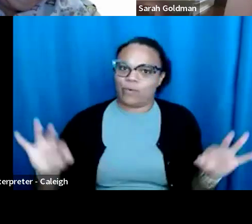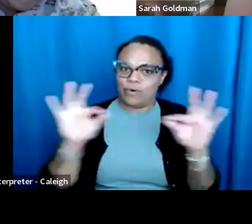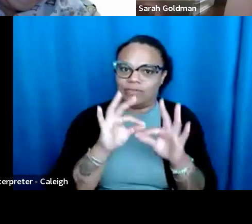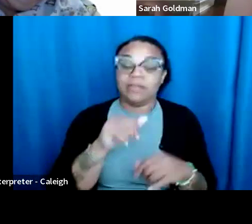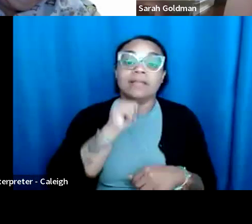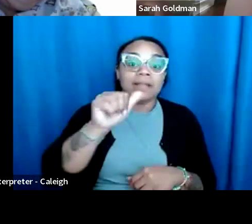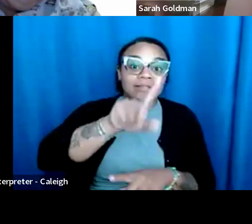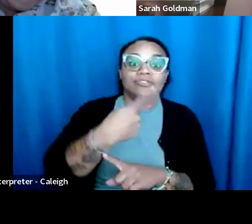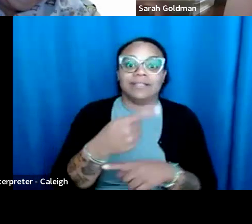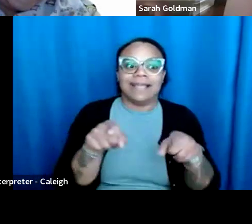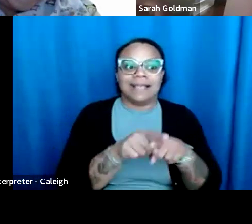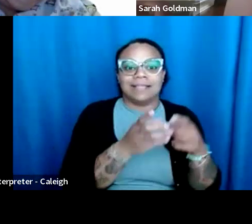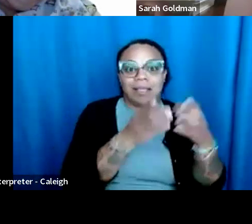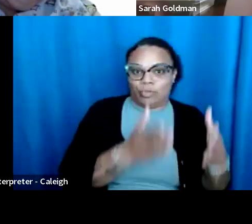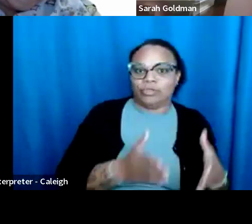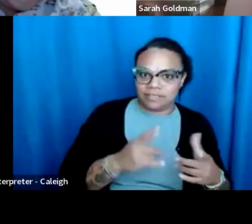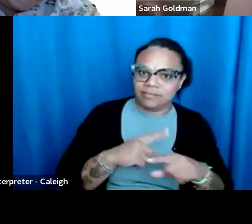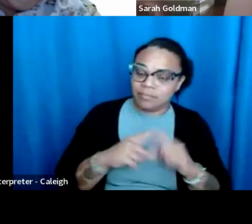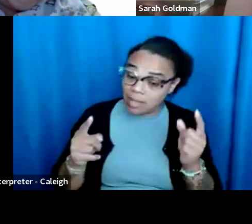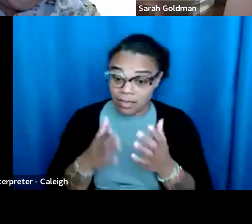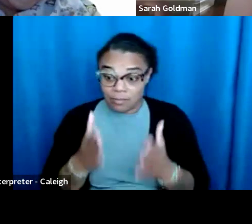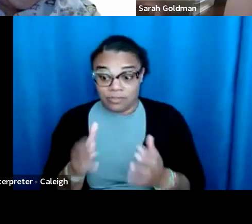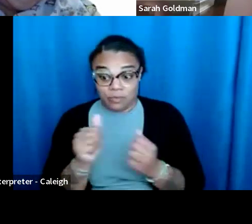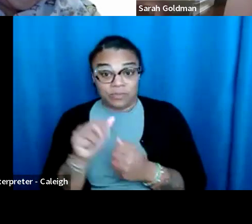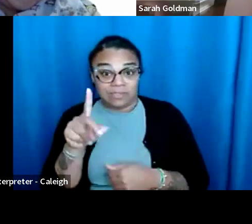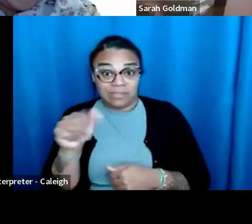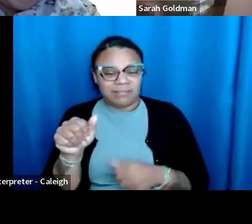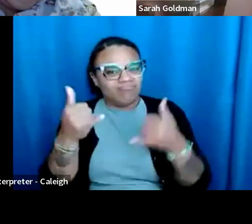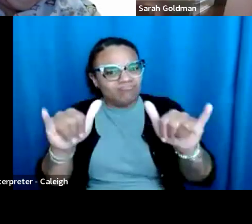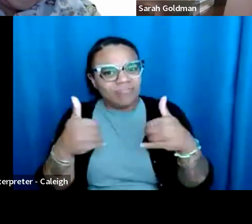but as a person with a disability. I was fortunate enough,